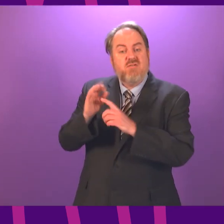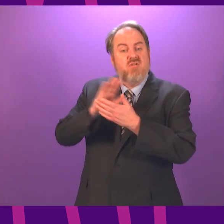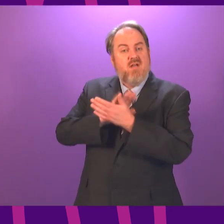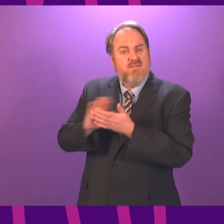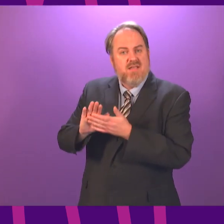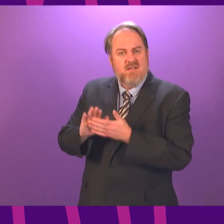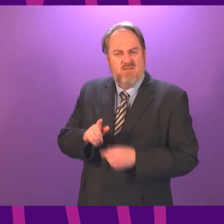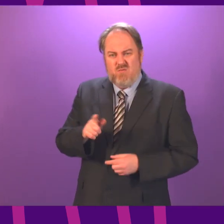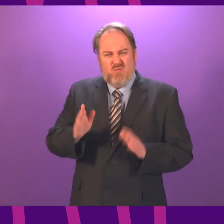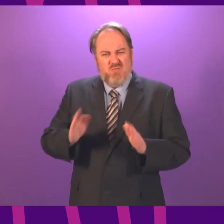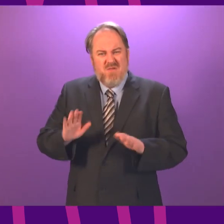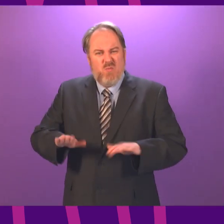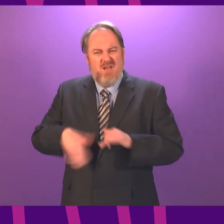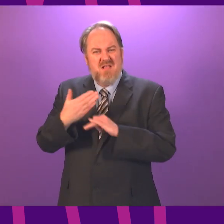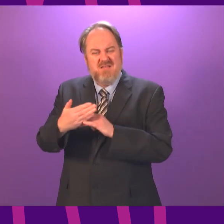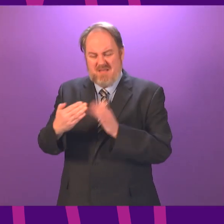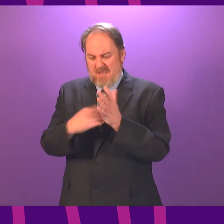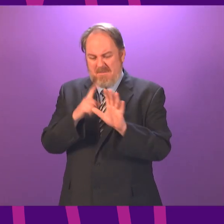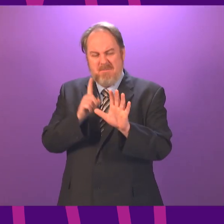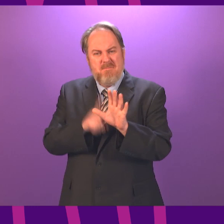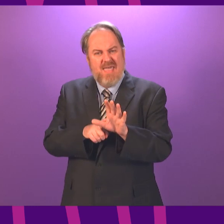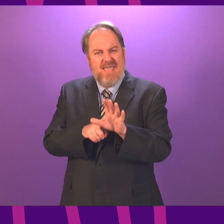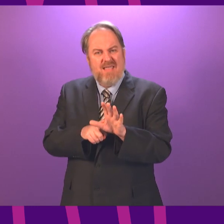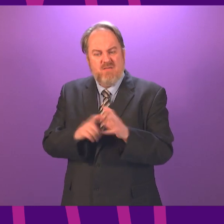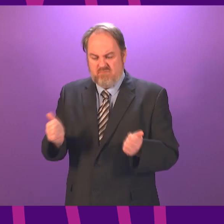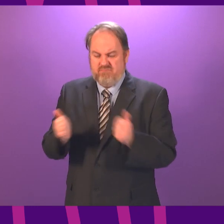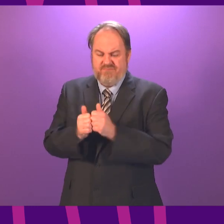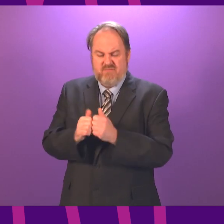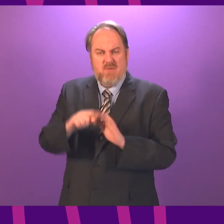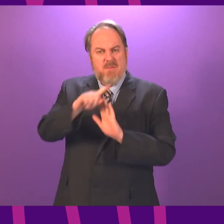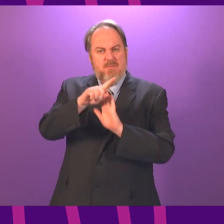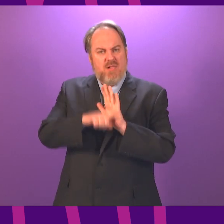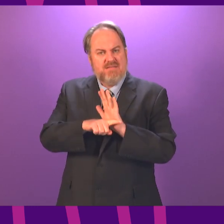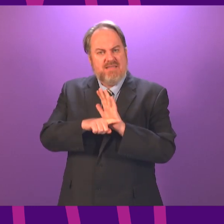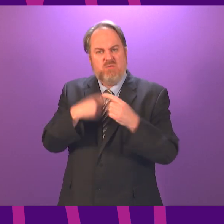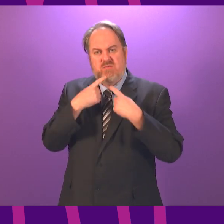May to commit to the policy of extending eligibility for free school meals; it could be built into